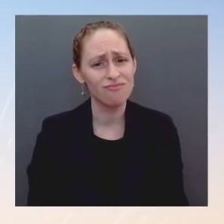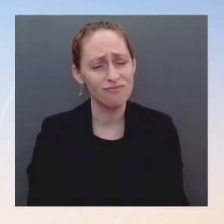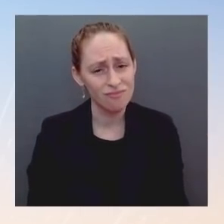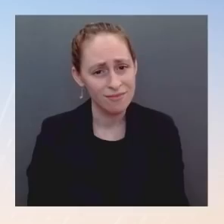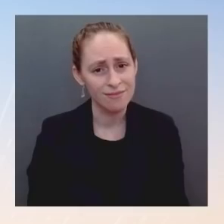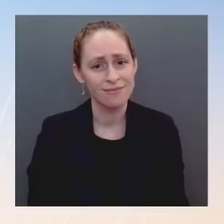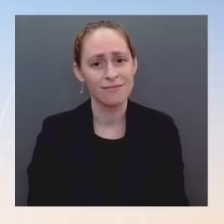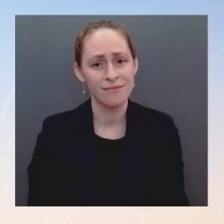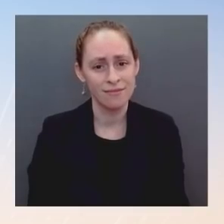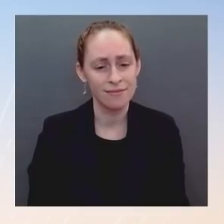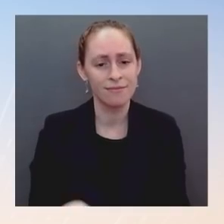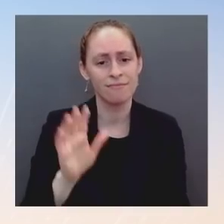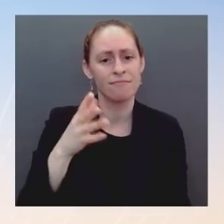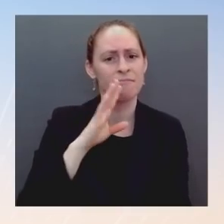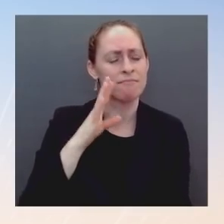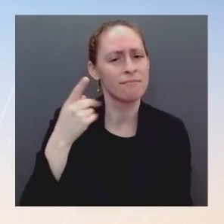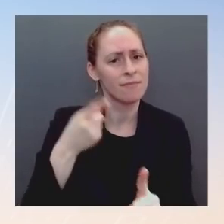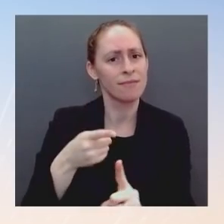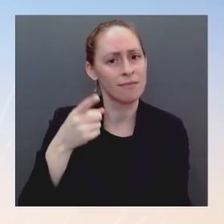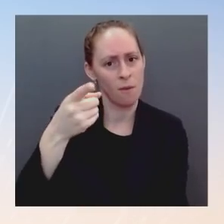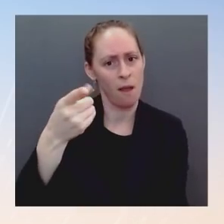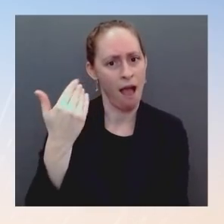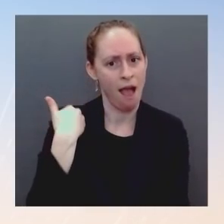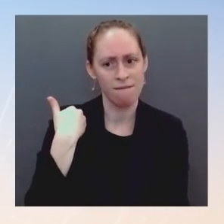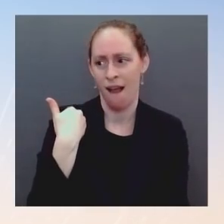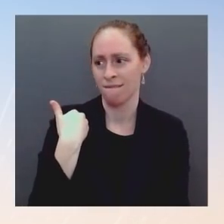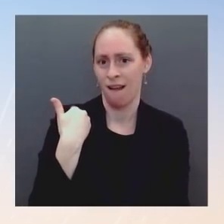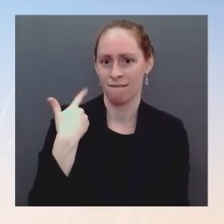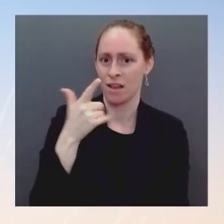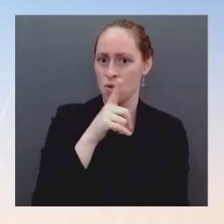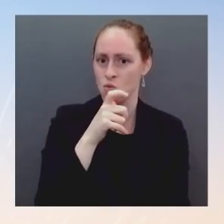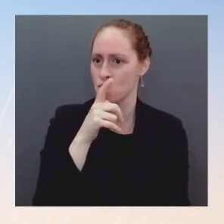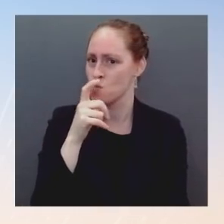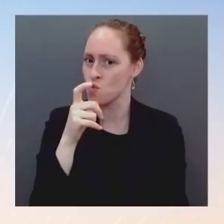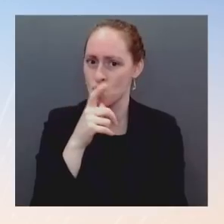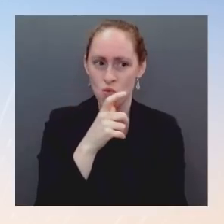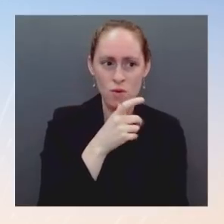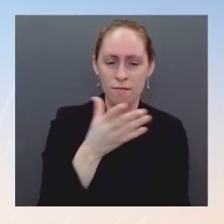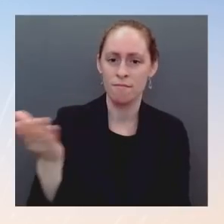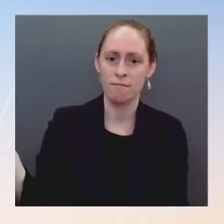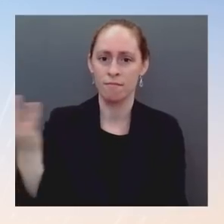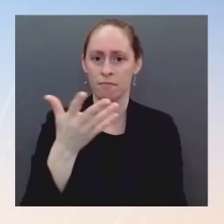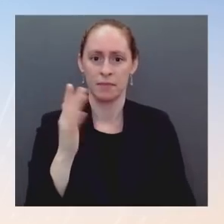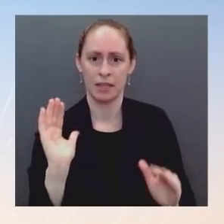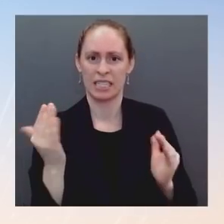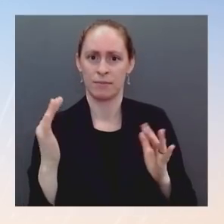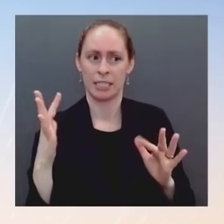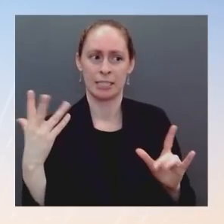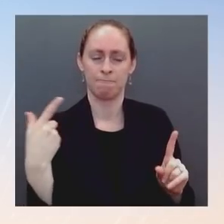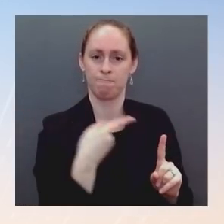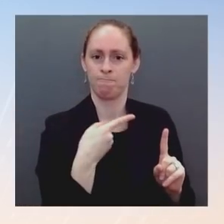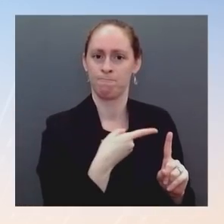and very publicly putting the pressure on almost immediately to, kind of, nudge him in that direction?